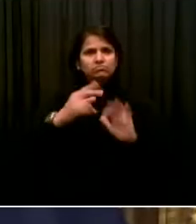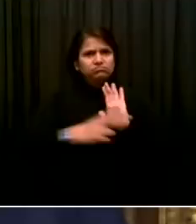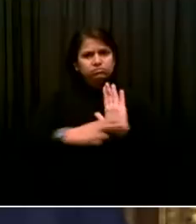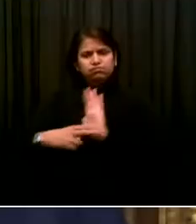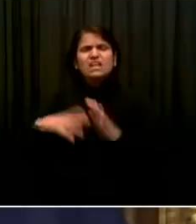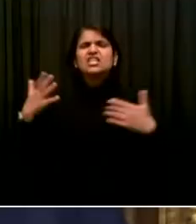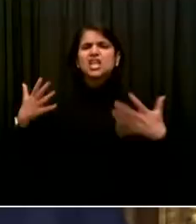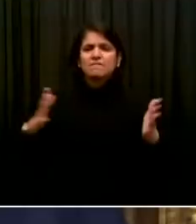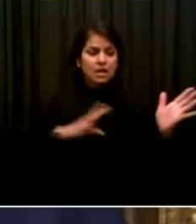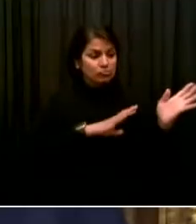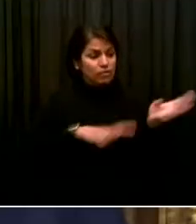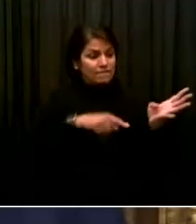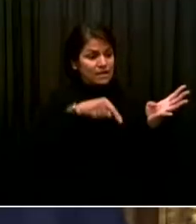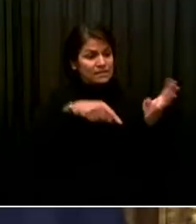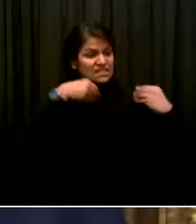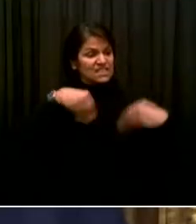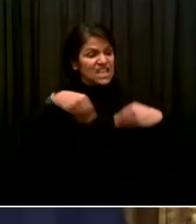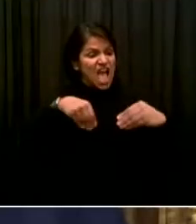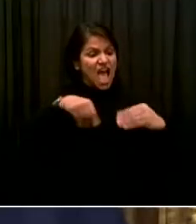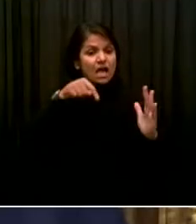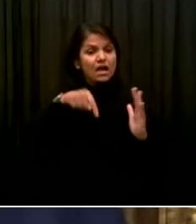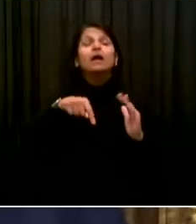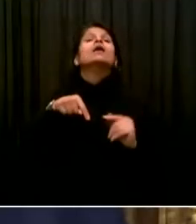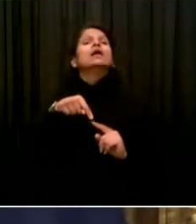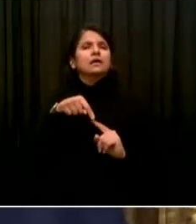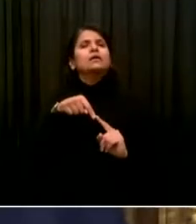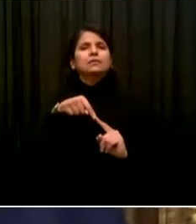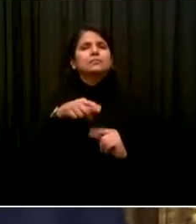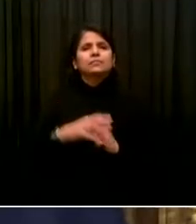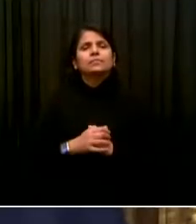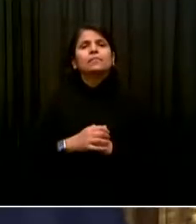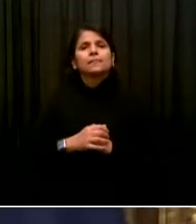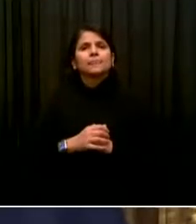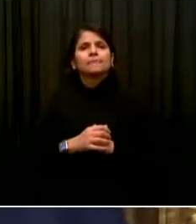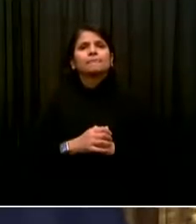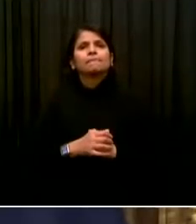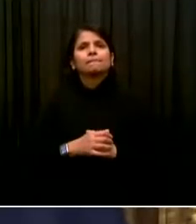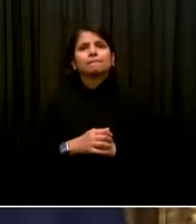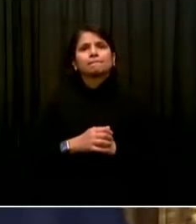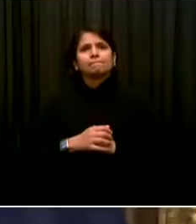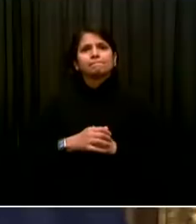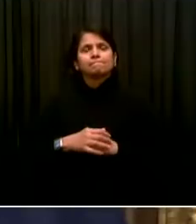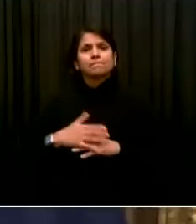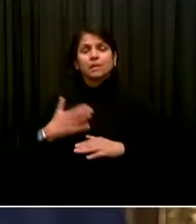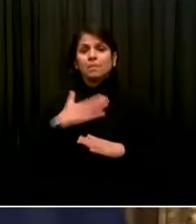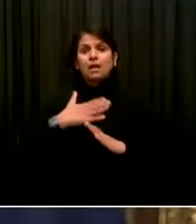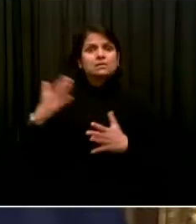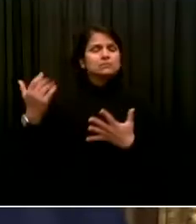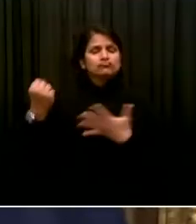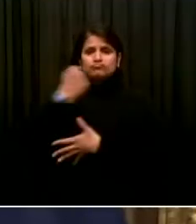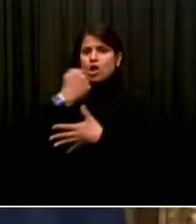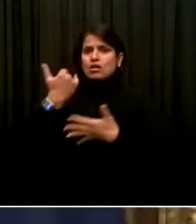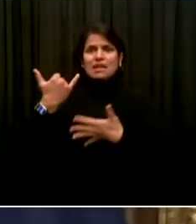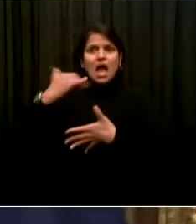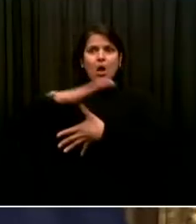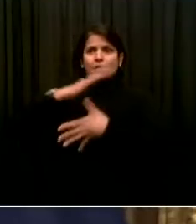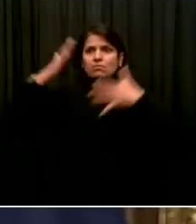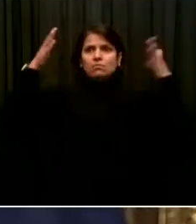PRESUMPTIVE EVIDENCE OF GUN TRAFFICKING NOT JUST POSSESSION.